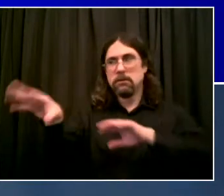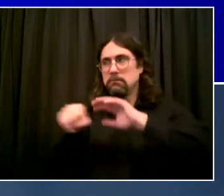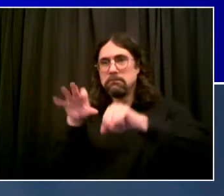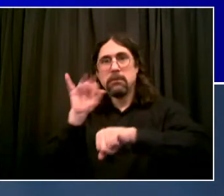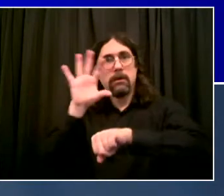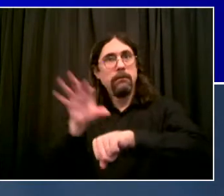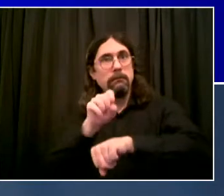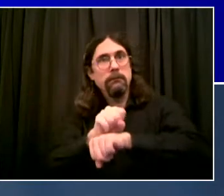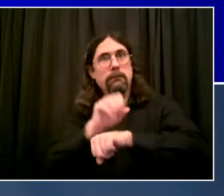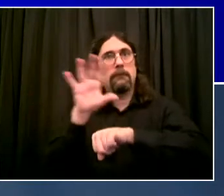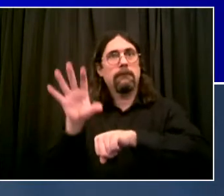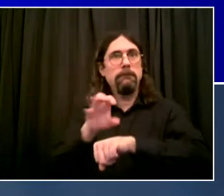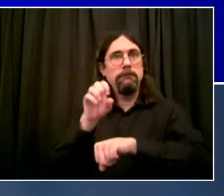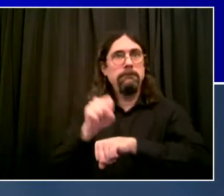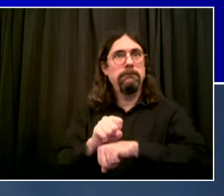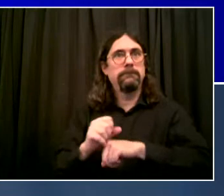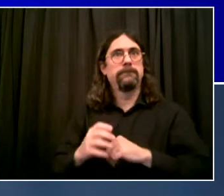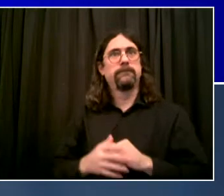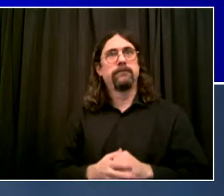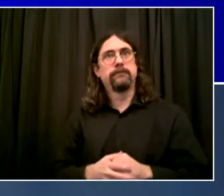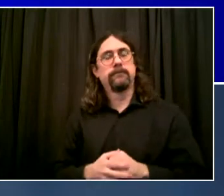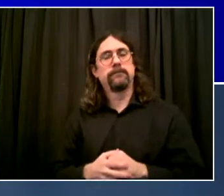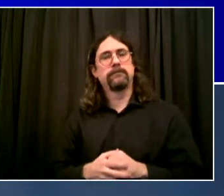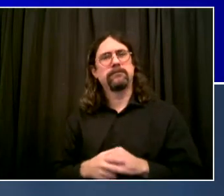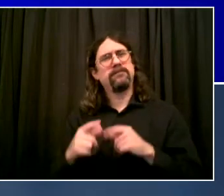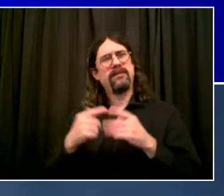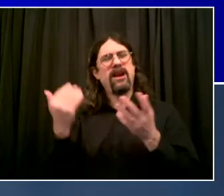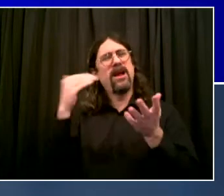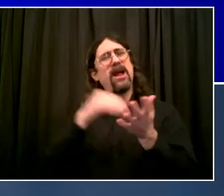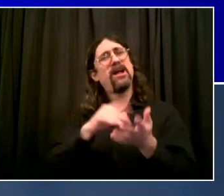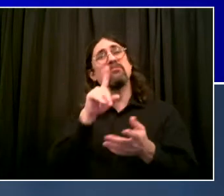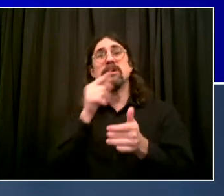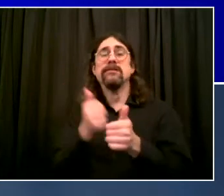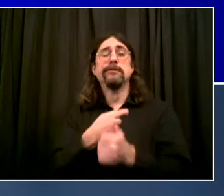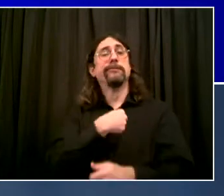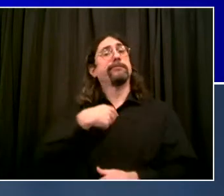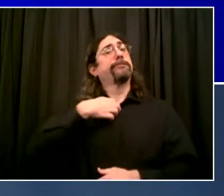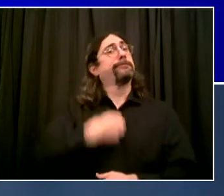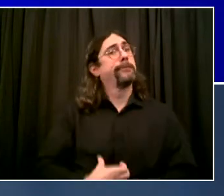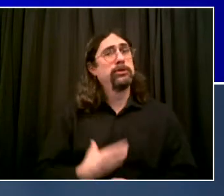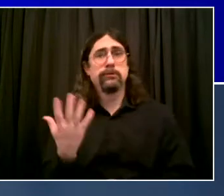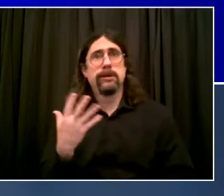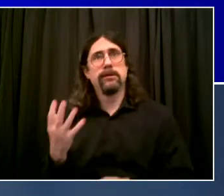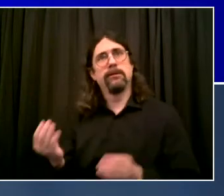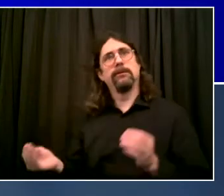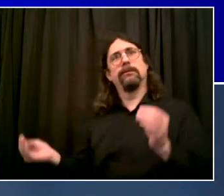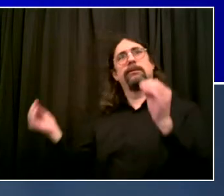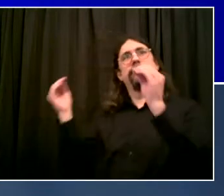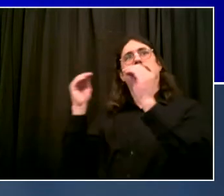PIECES THAT REALLY HELP US PUMP UP THIS EFFORT. WE CAN'T GO TO FUFULL SSRETNNGTH